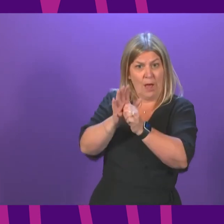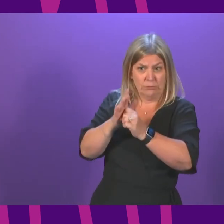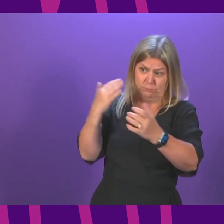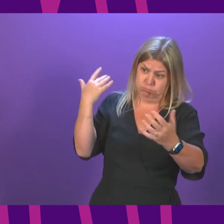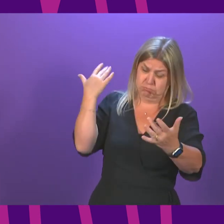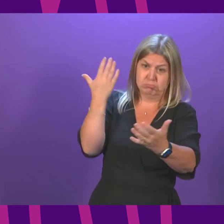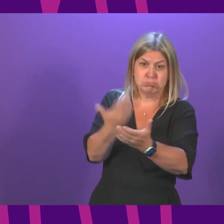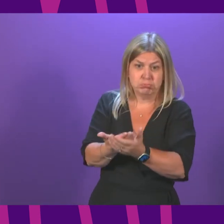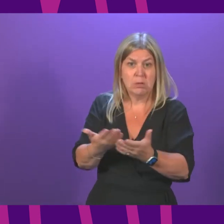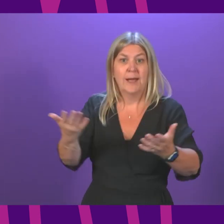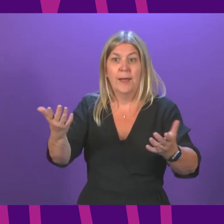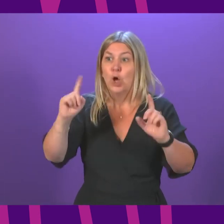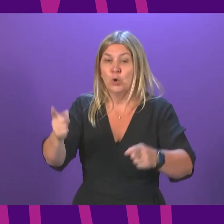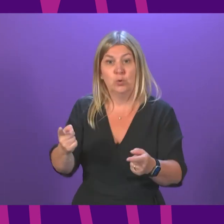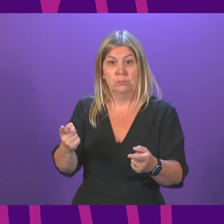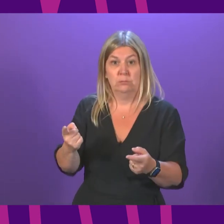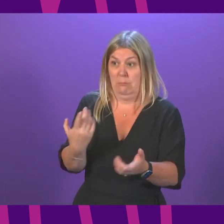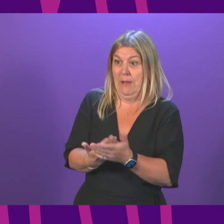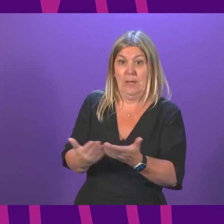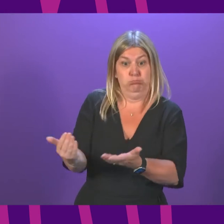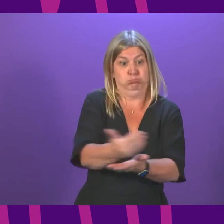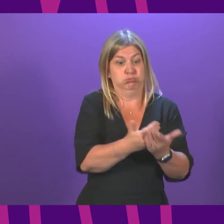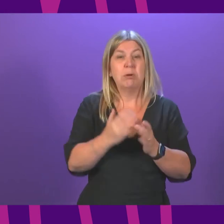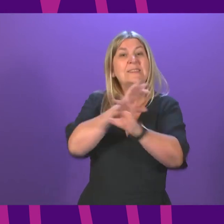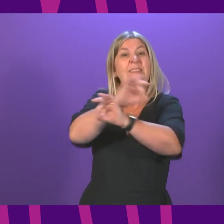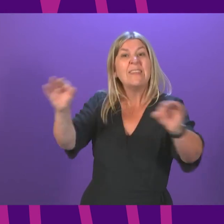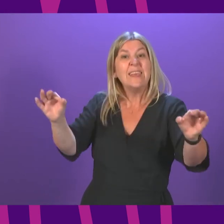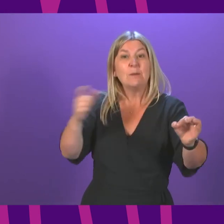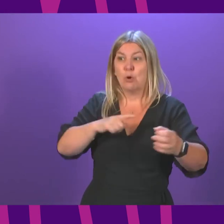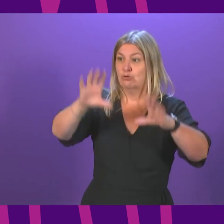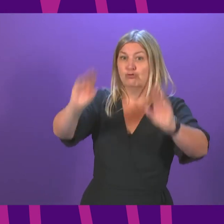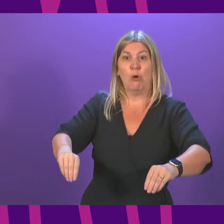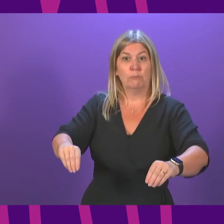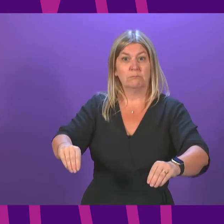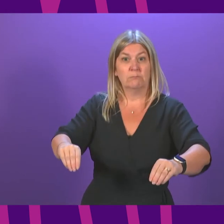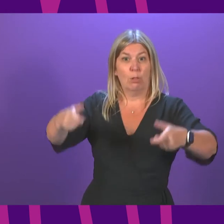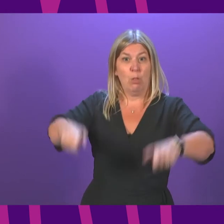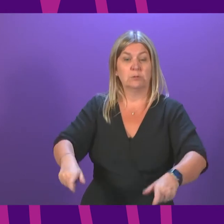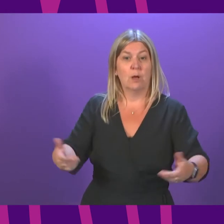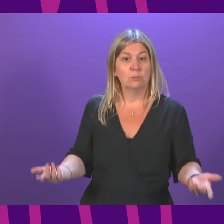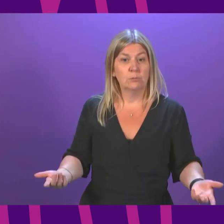to take in any fares.